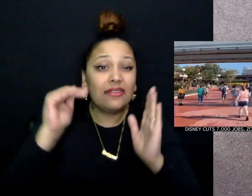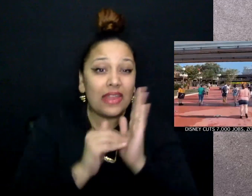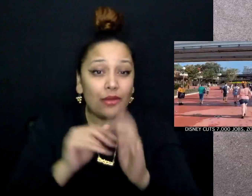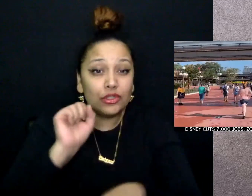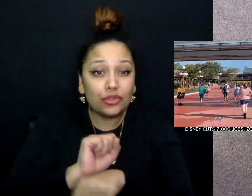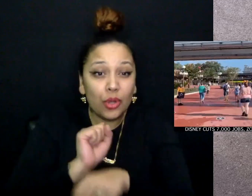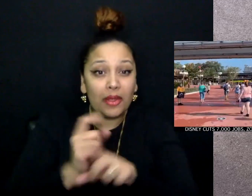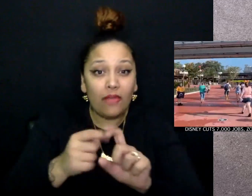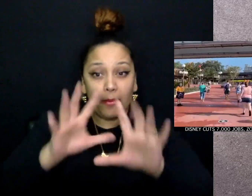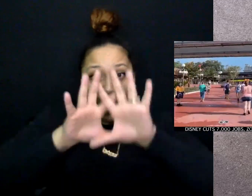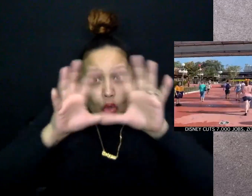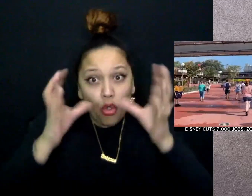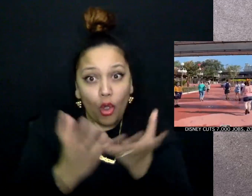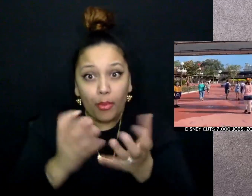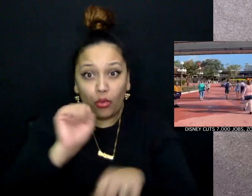government buildings on Sunday.